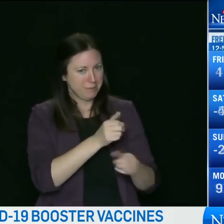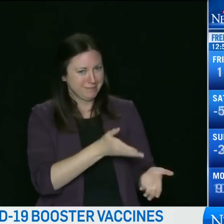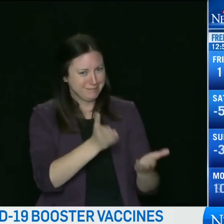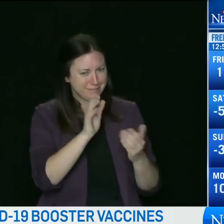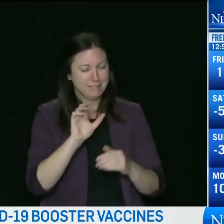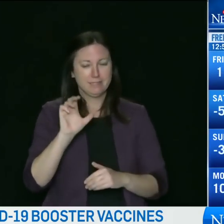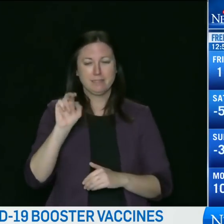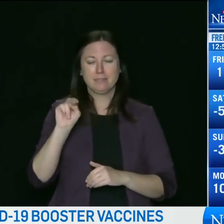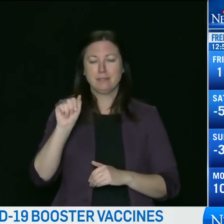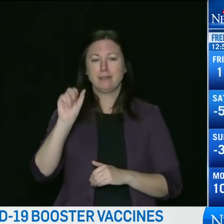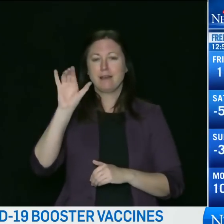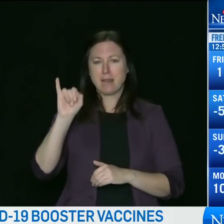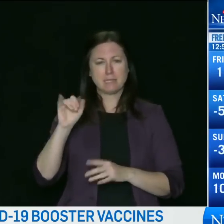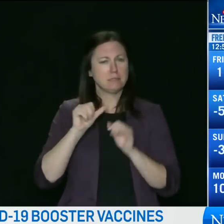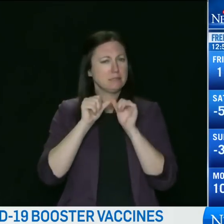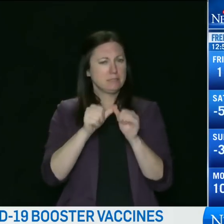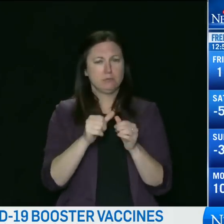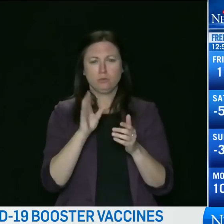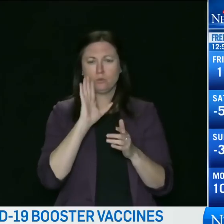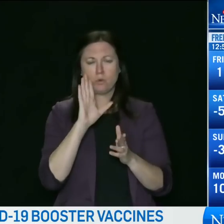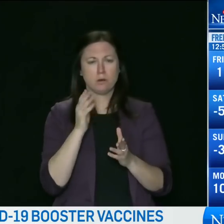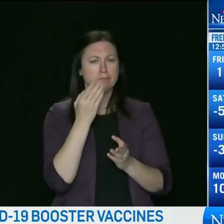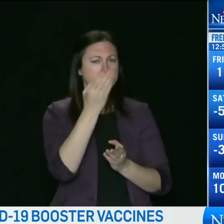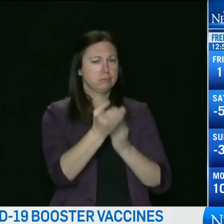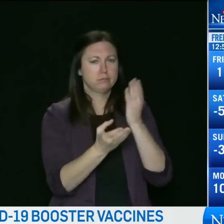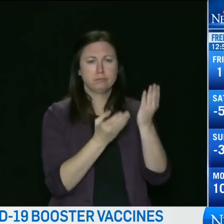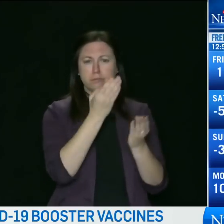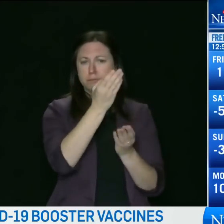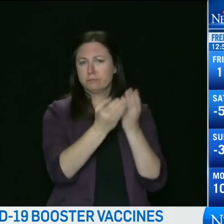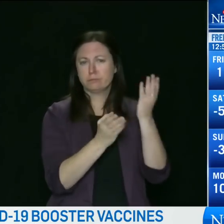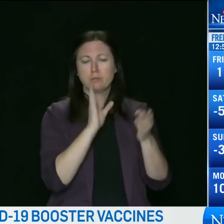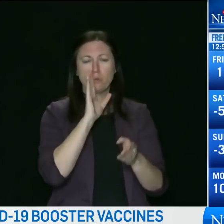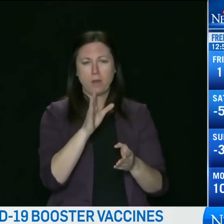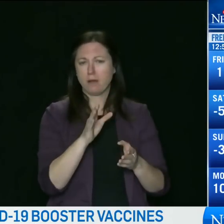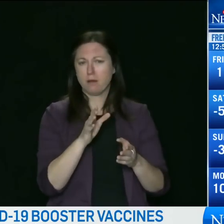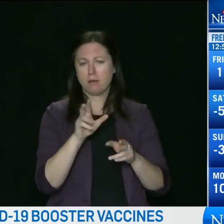PARENTS, PLEASE SUPPORT THEM.